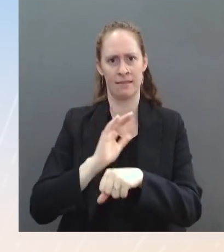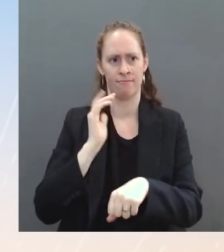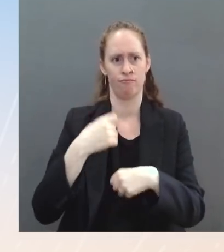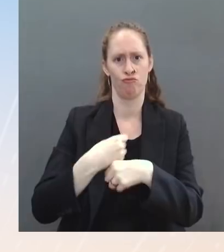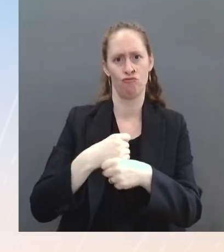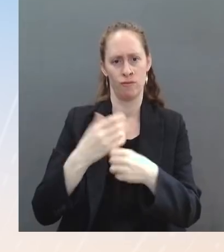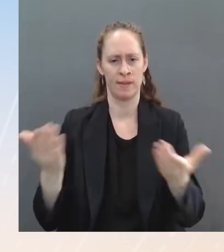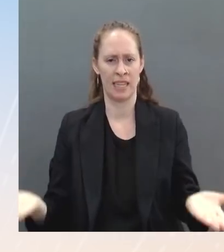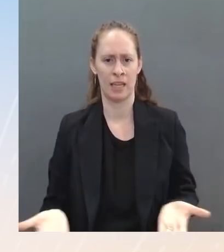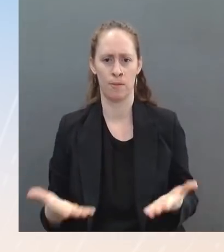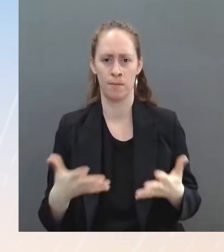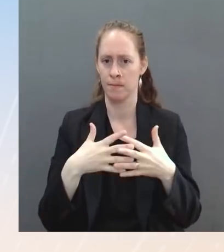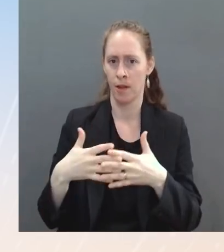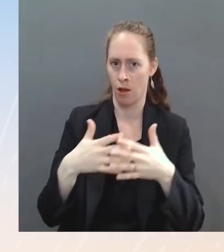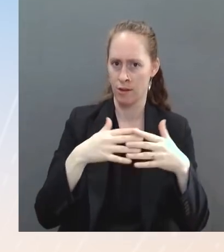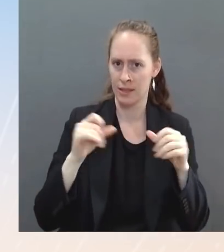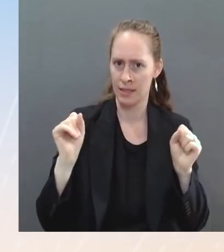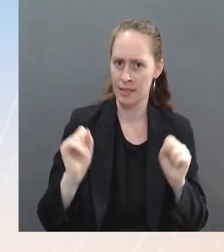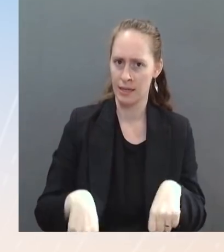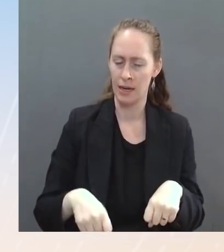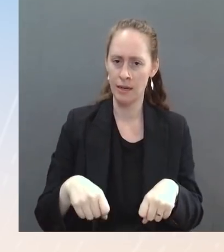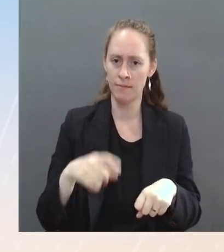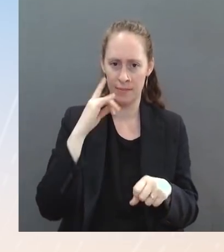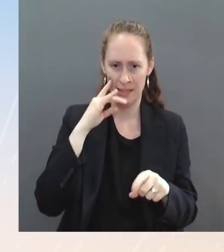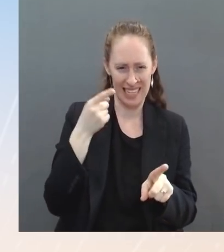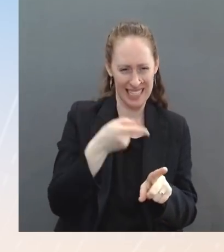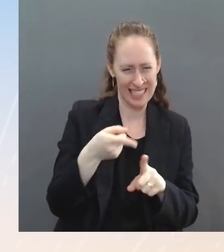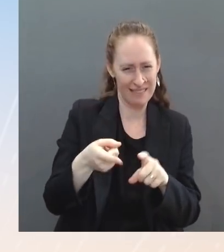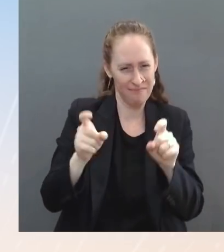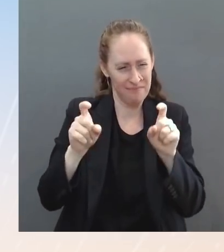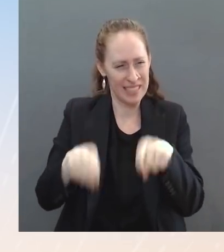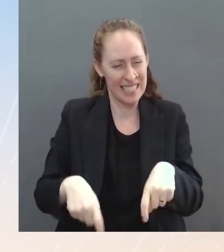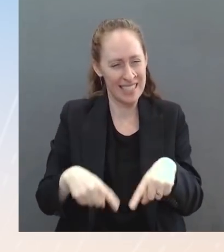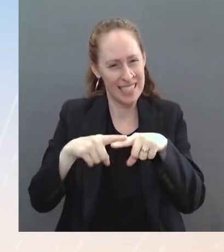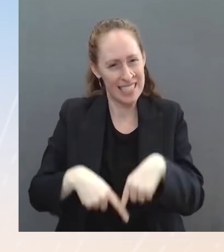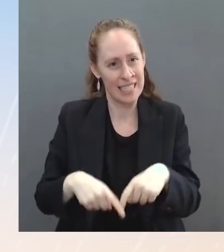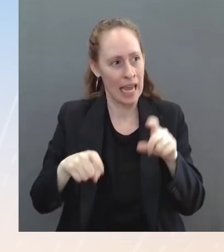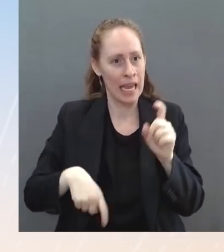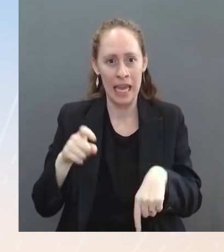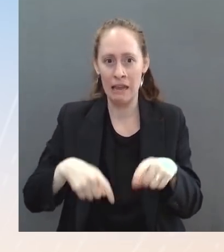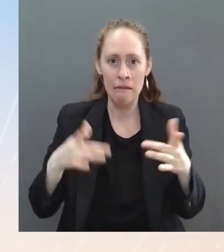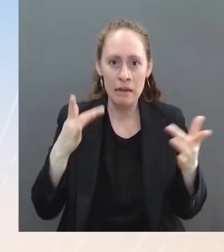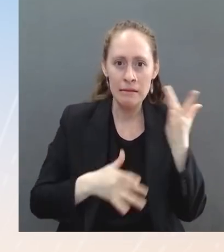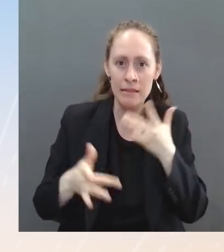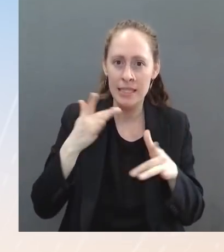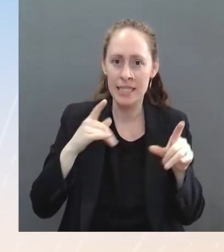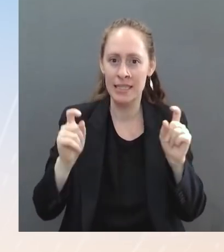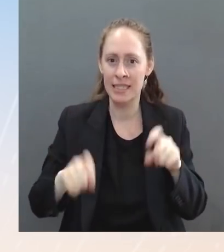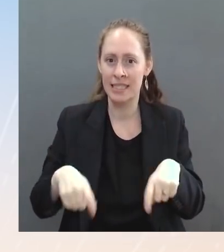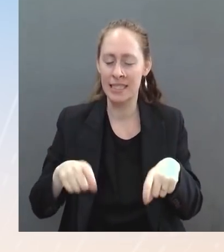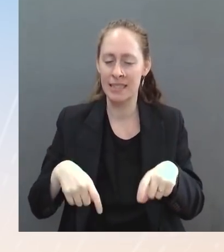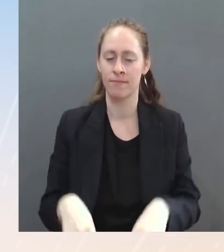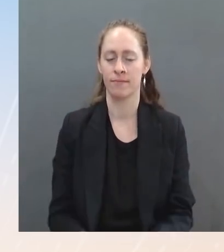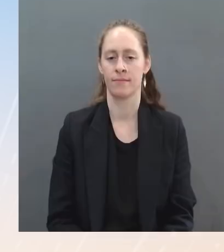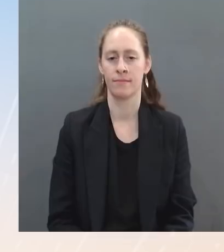So, the Secretary of Defense has undertaken a study and identified that large-capacity batteries are critical to the national defense --